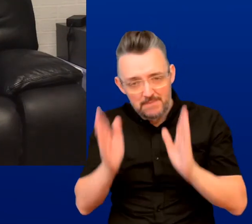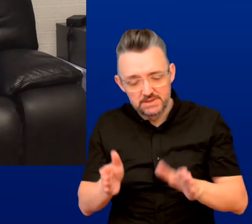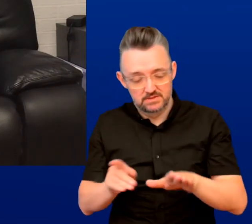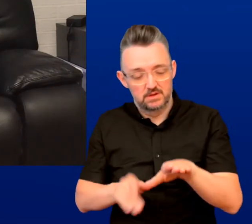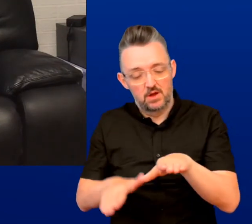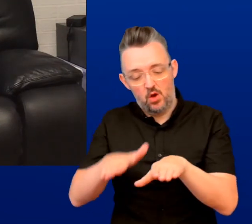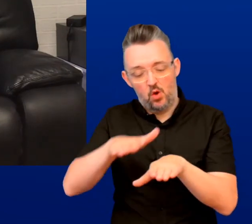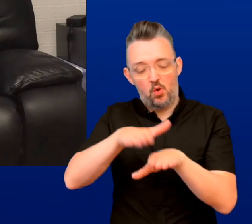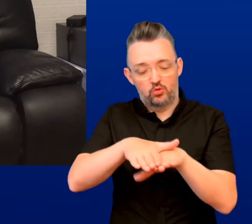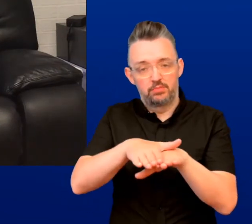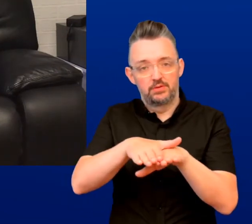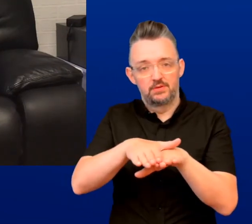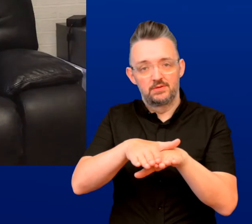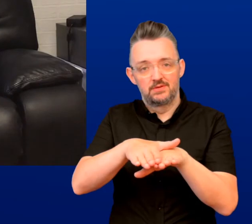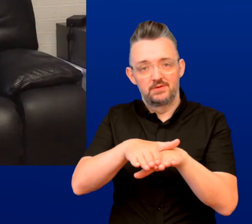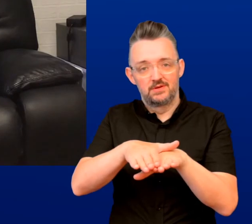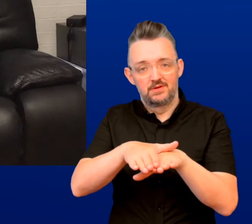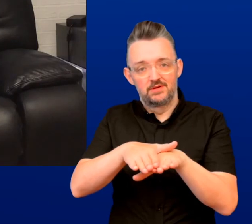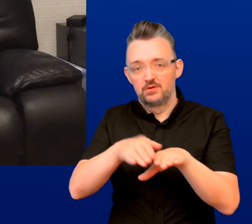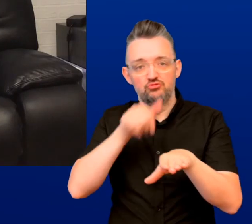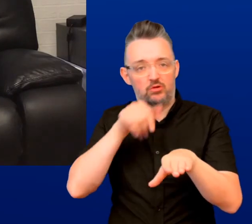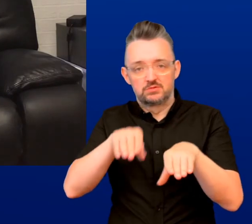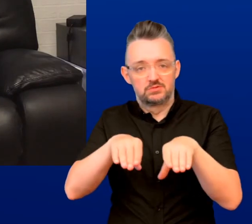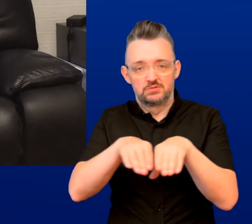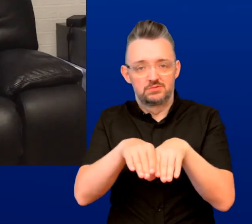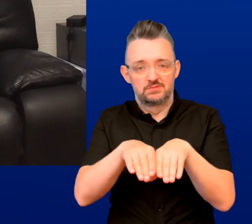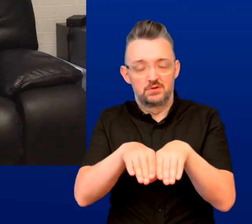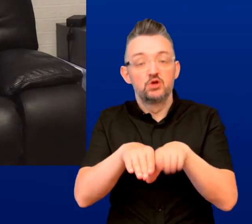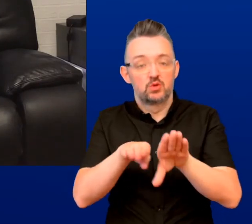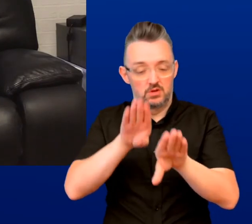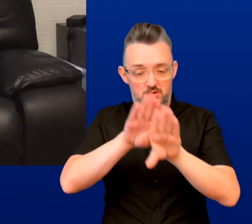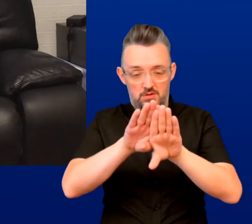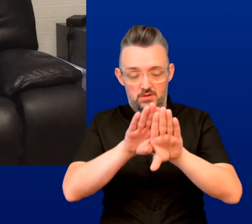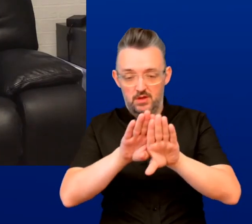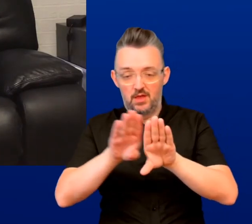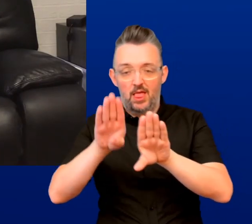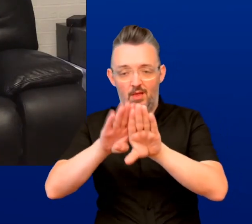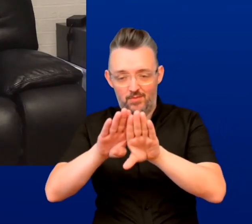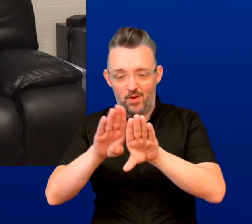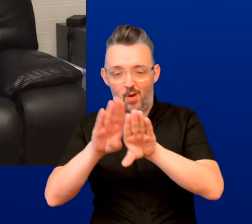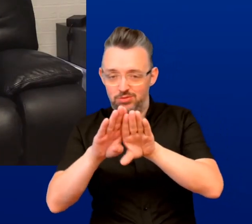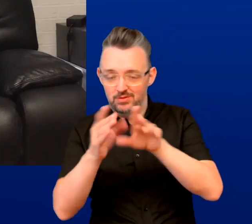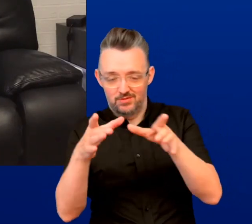needs to overlap onto it. You work your way around until you